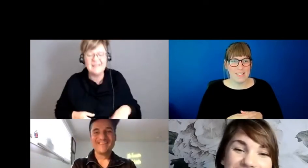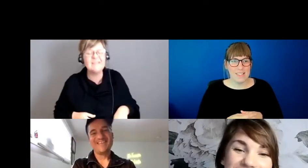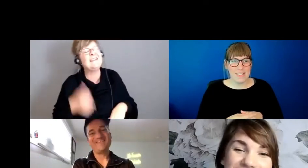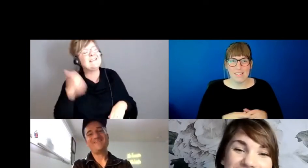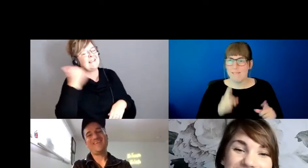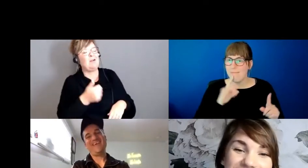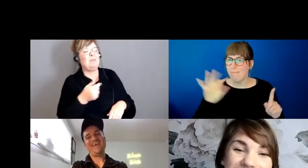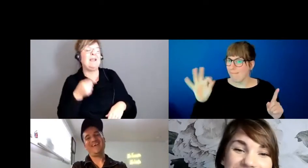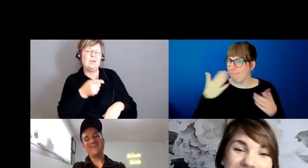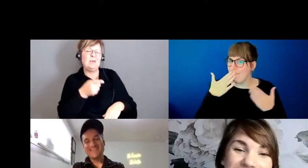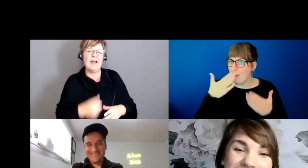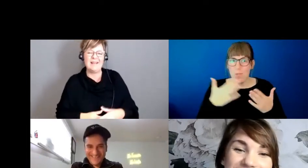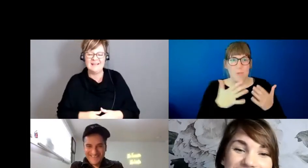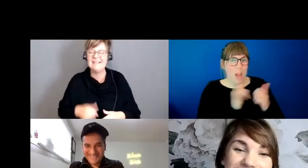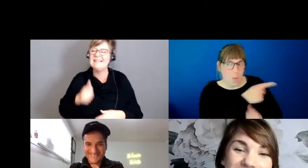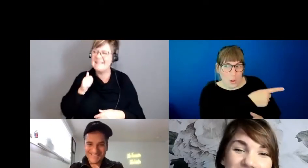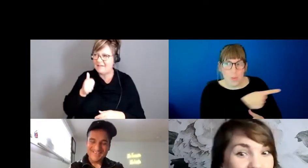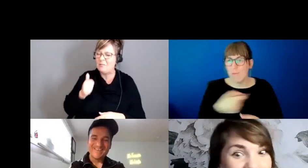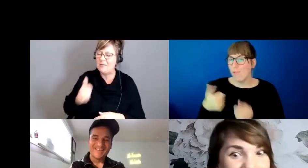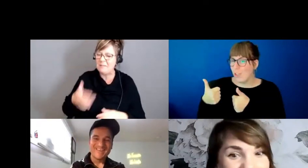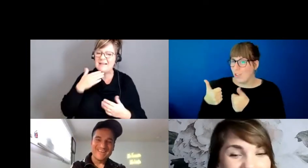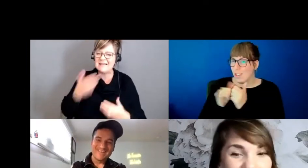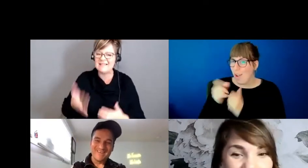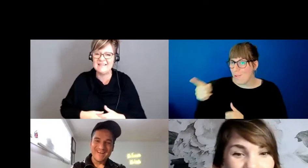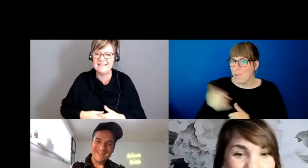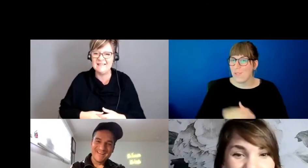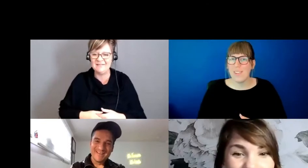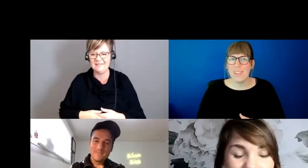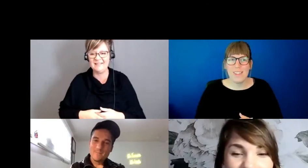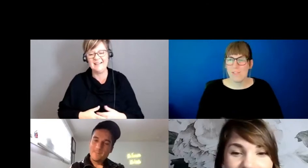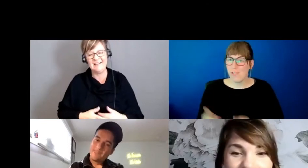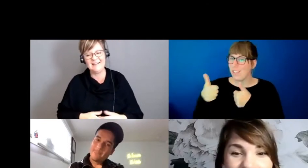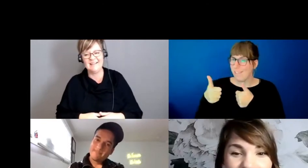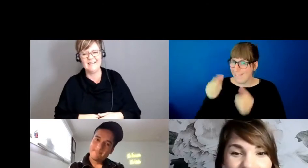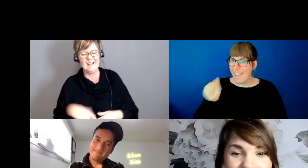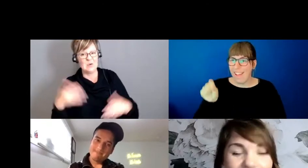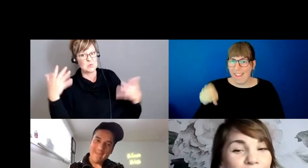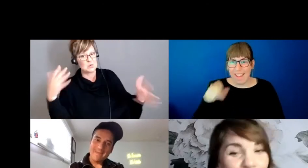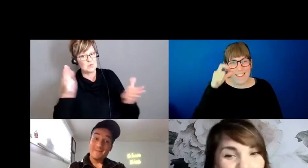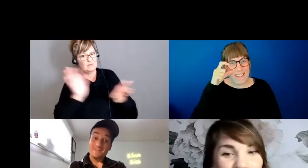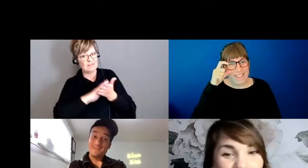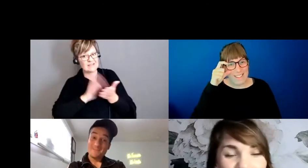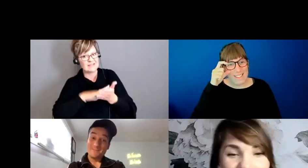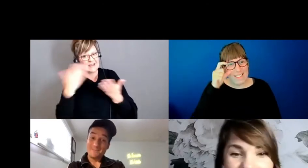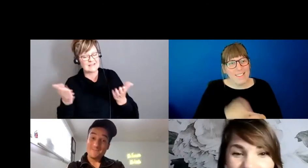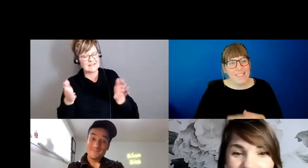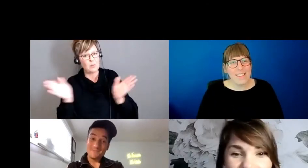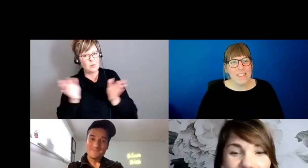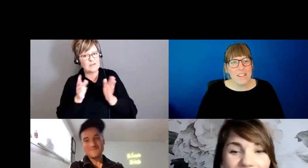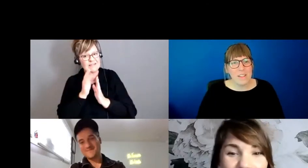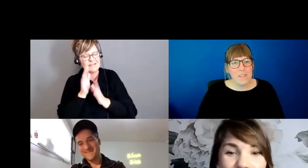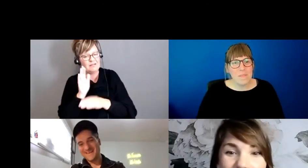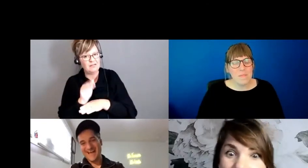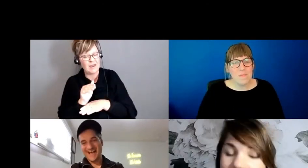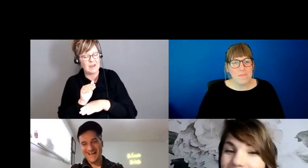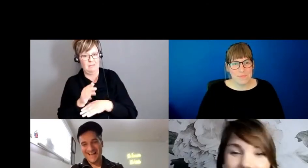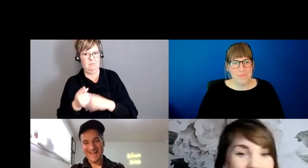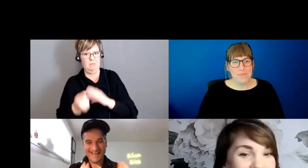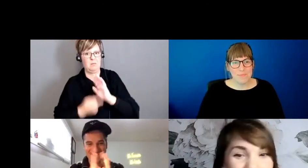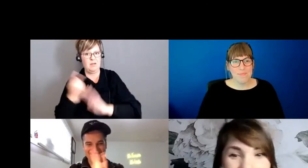HOW ARE YOU DOING? >> Maxime: I'M GOOD. I SAW THIS SHORT MOVIE. IT IS THE FIRST TIME